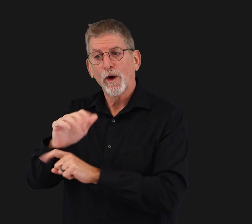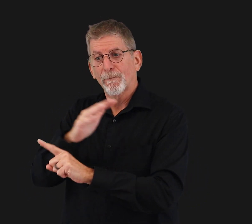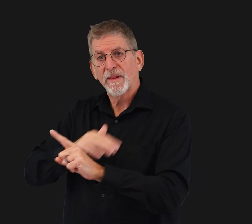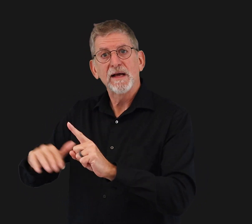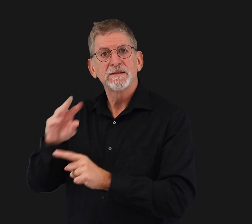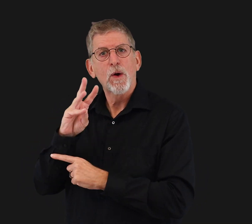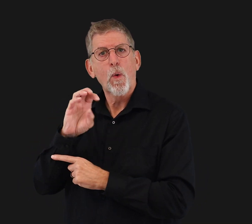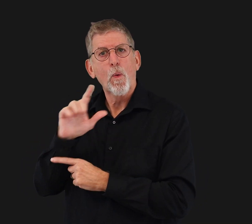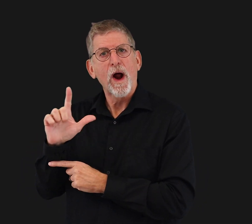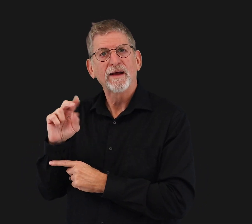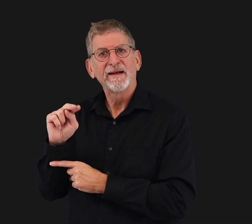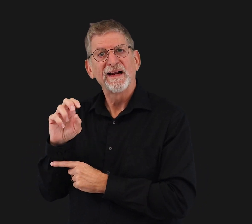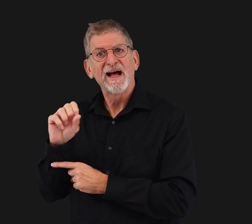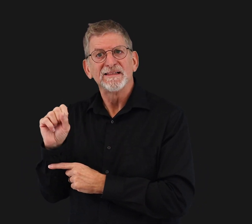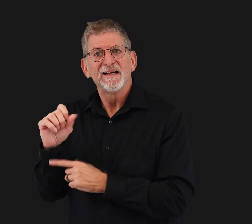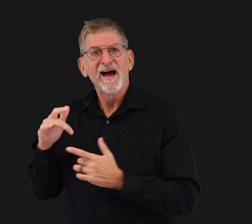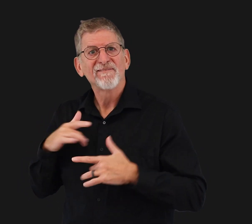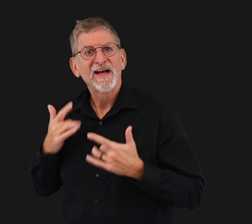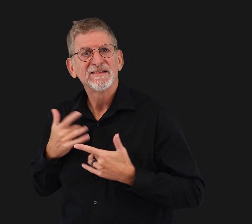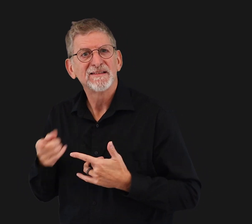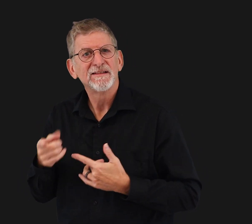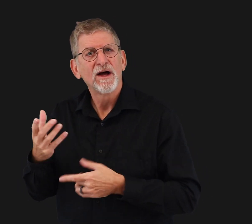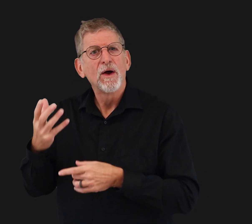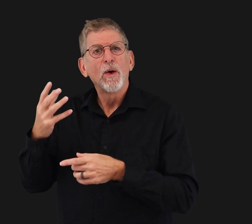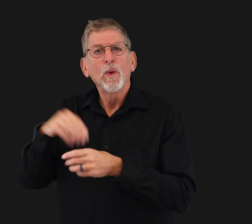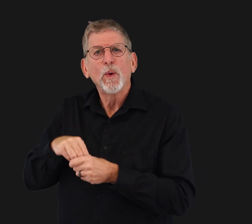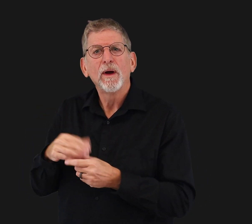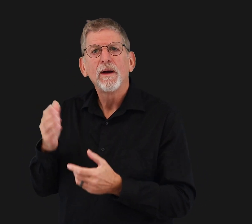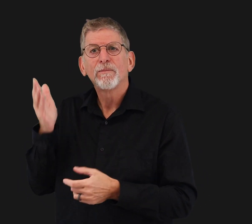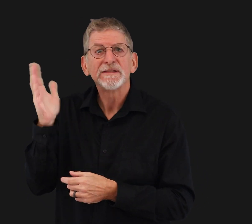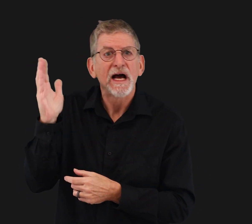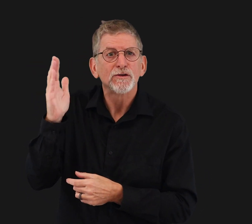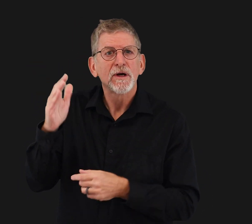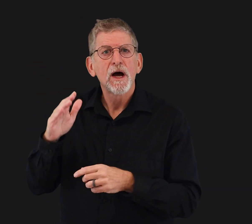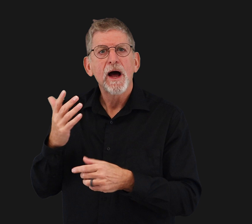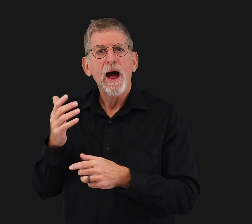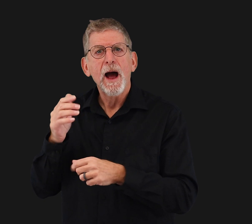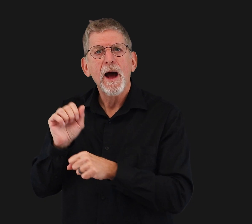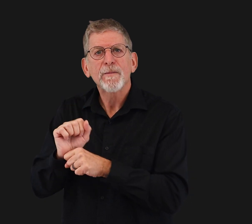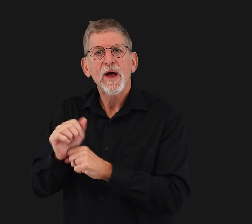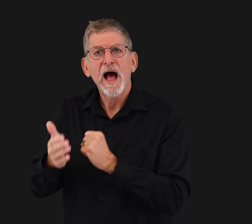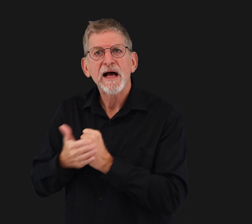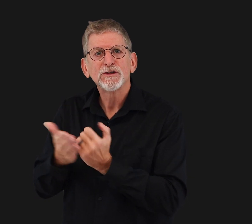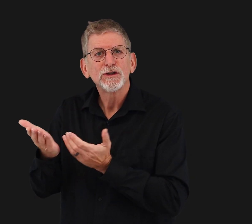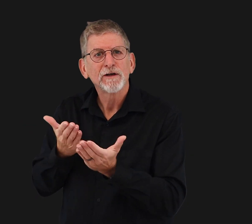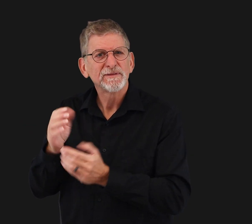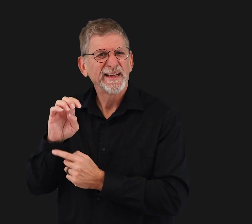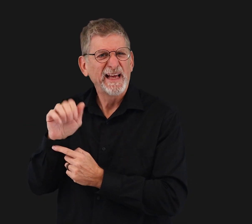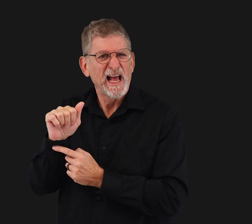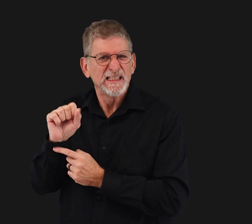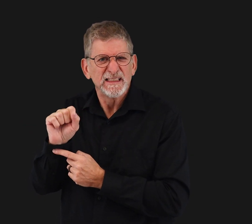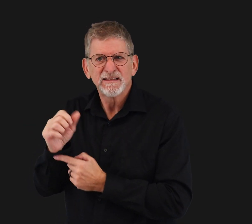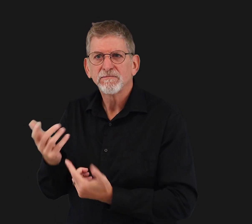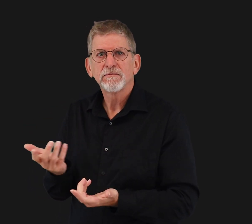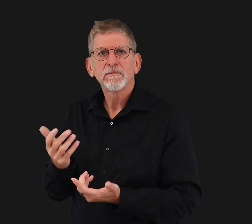◦ Workplace Wellness events, including presentations on Employee Assistance Services (EAS),